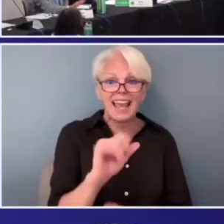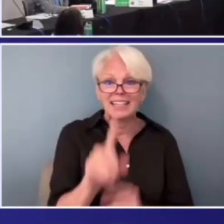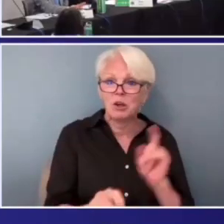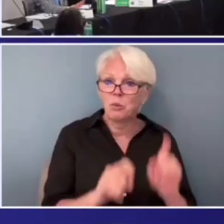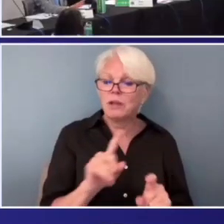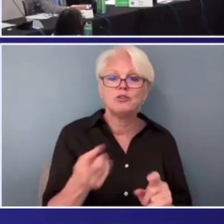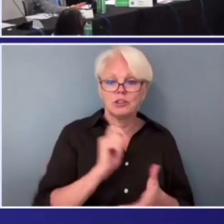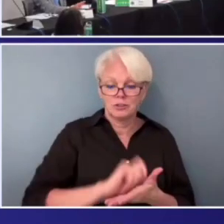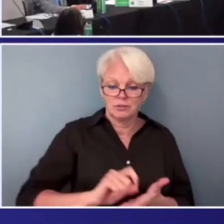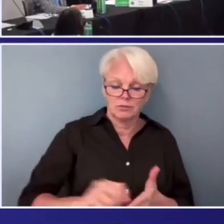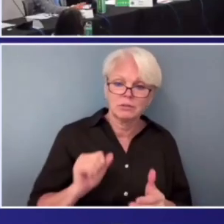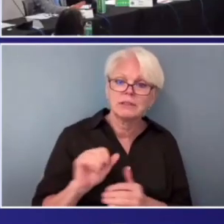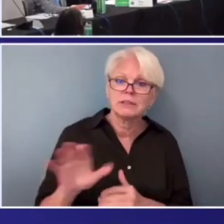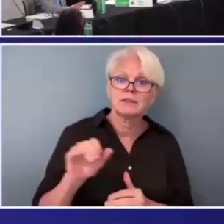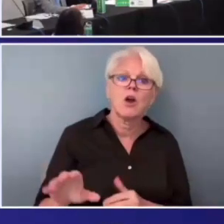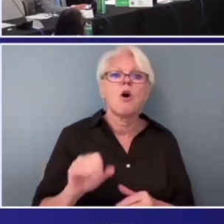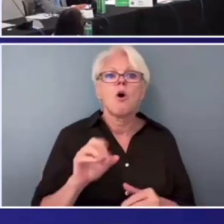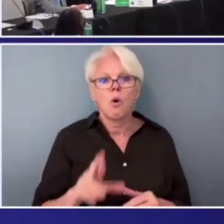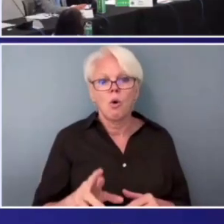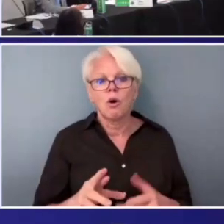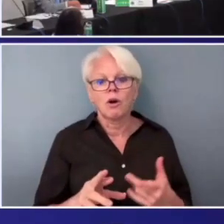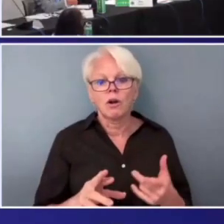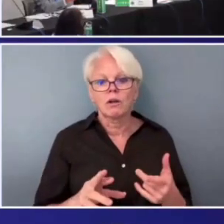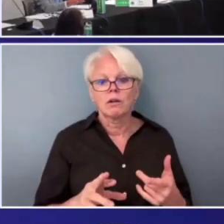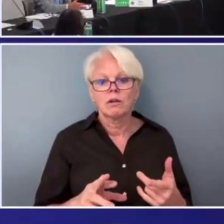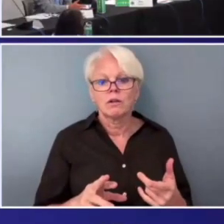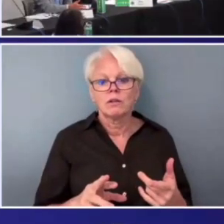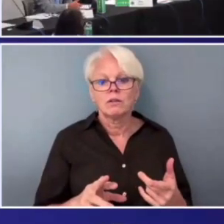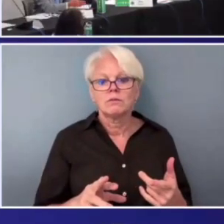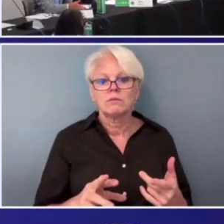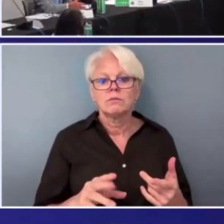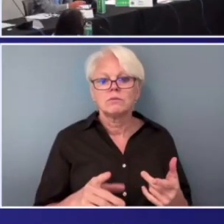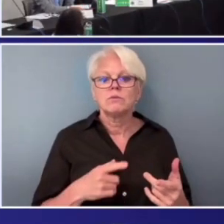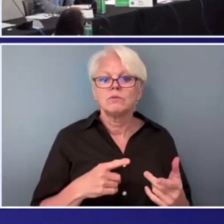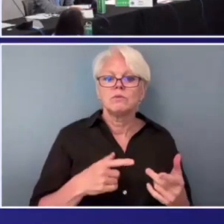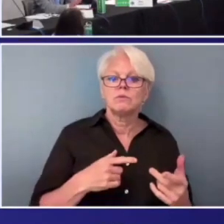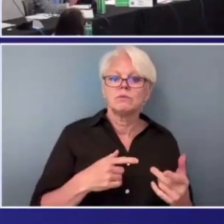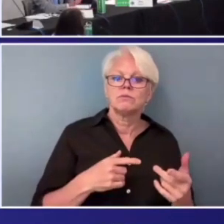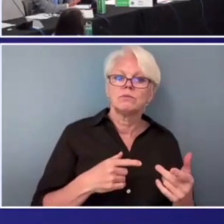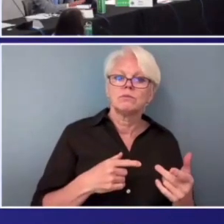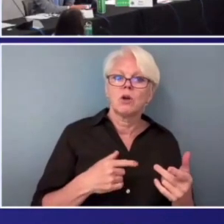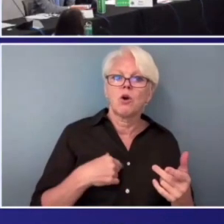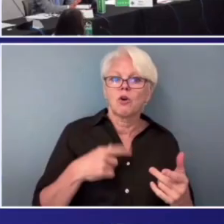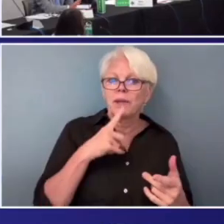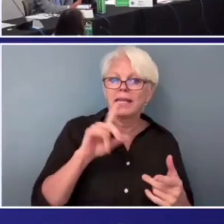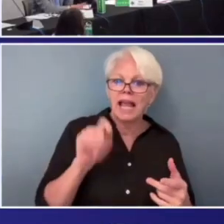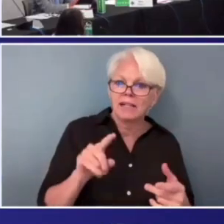accepted with, if you say, send it to us in writing? Ask first and then -- Absolutely, no. it sounded like